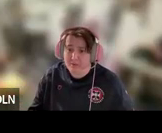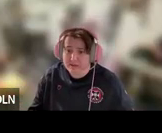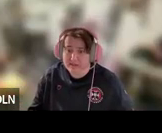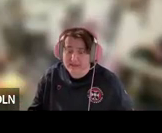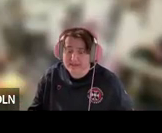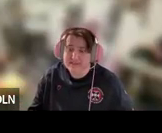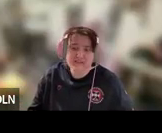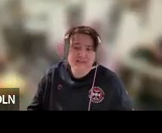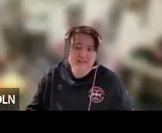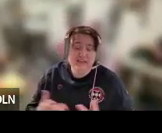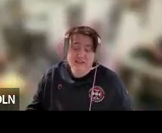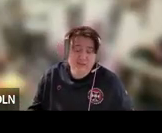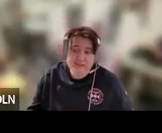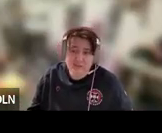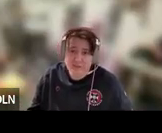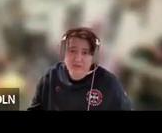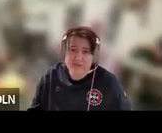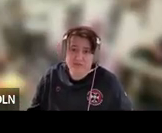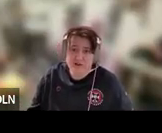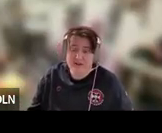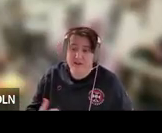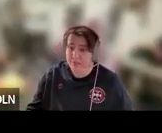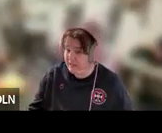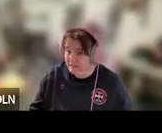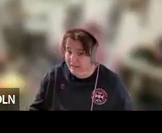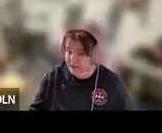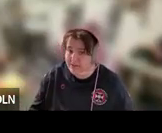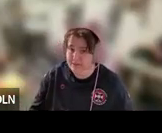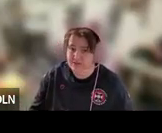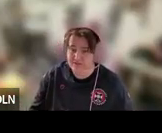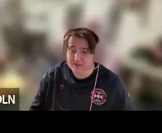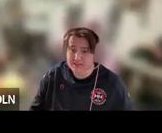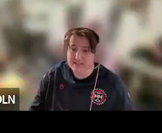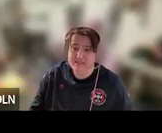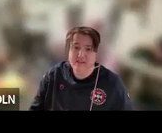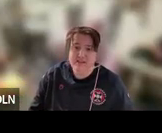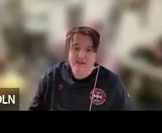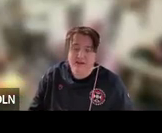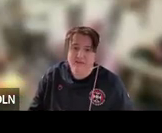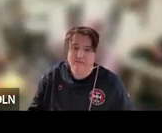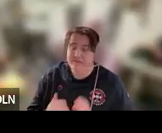my complaint case. They even gave me templates to write a complaint letter to my university.